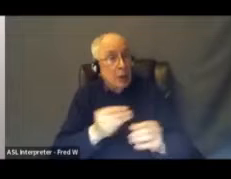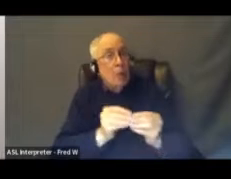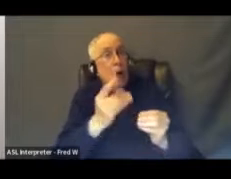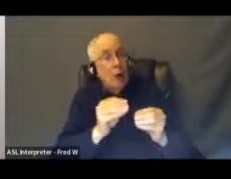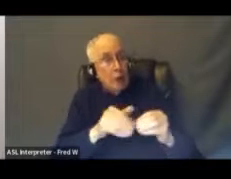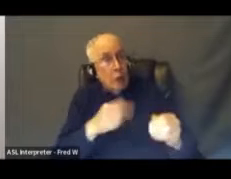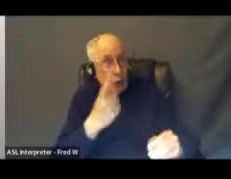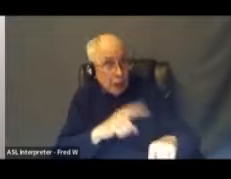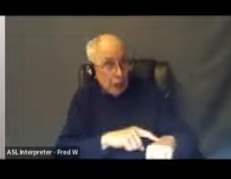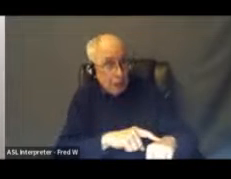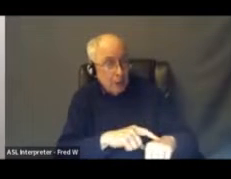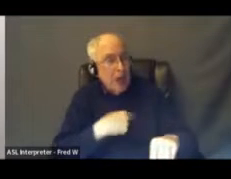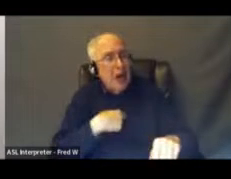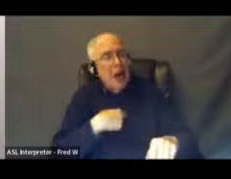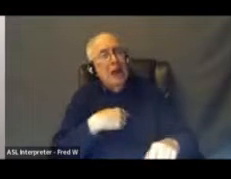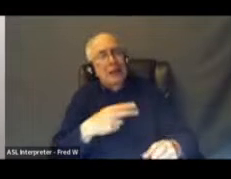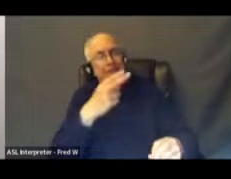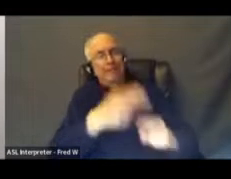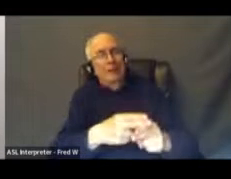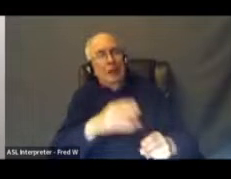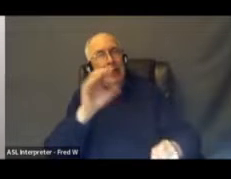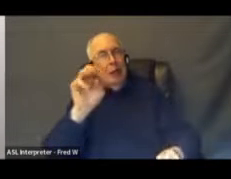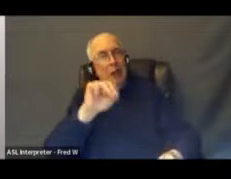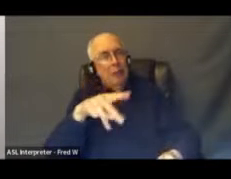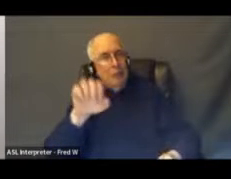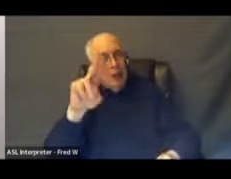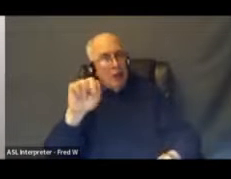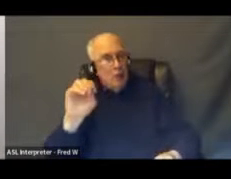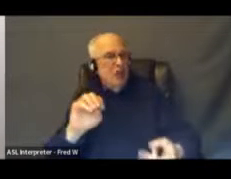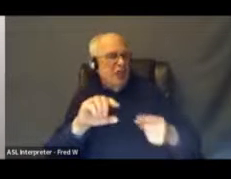injuries where the brain was injured and then not able to